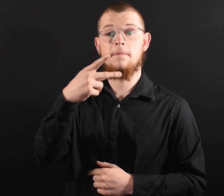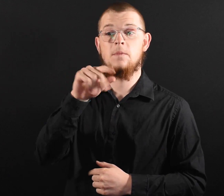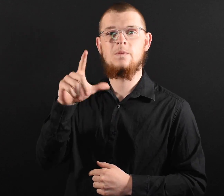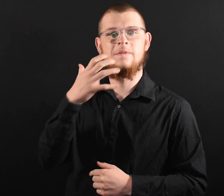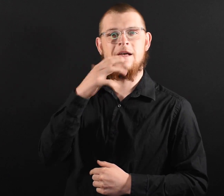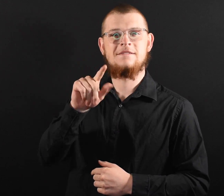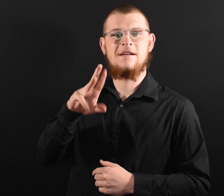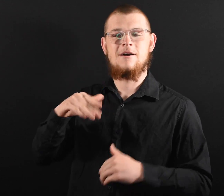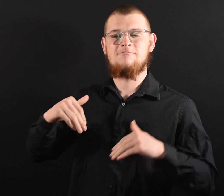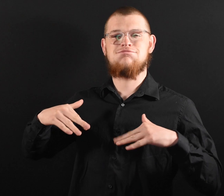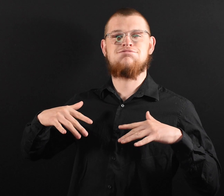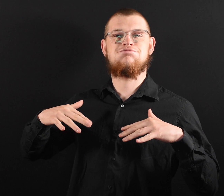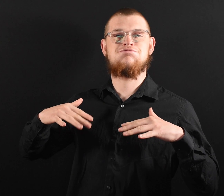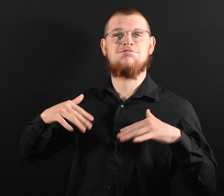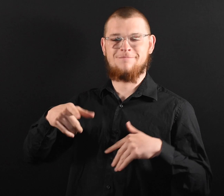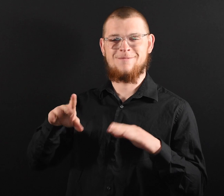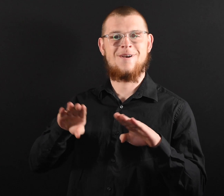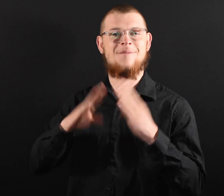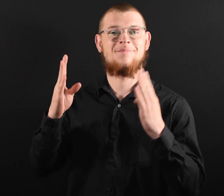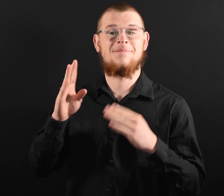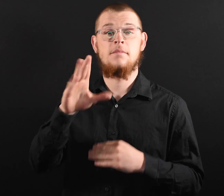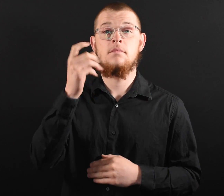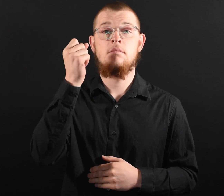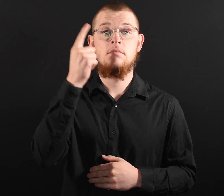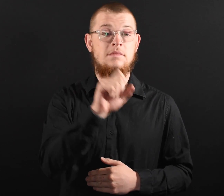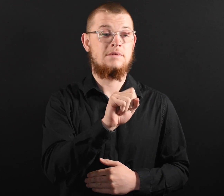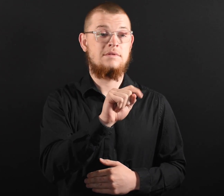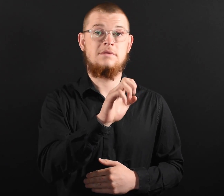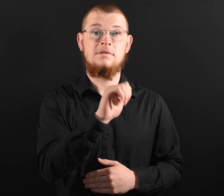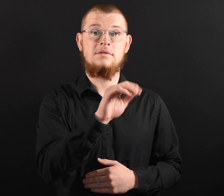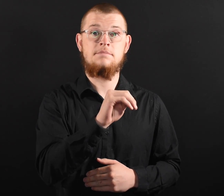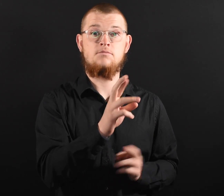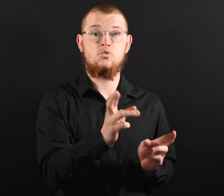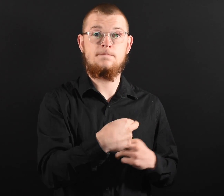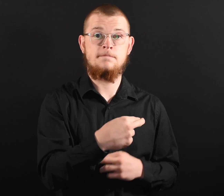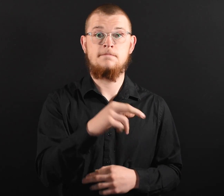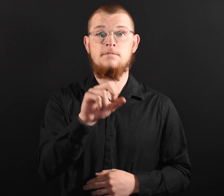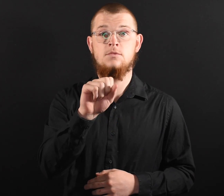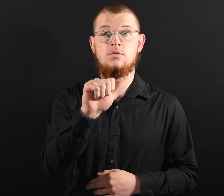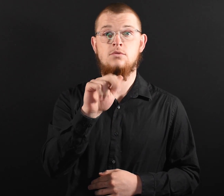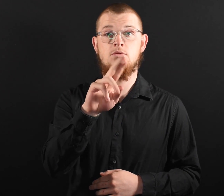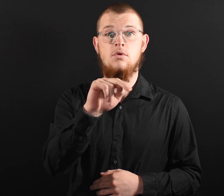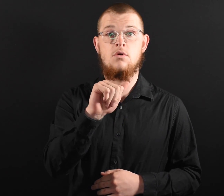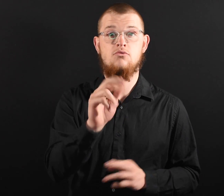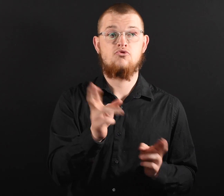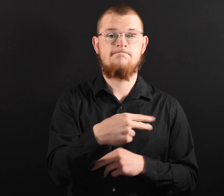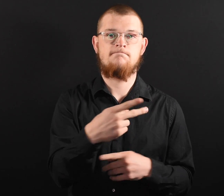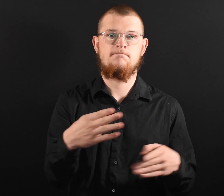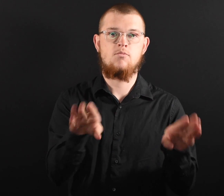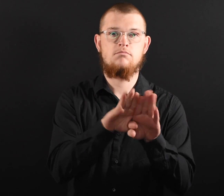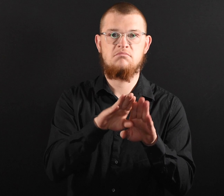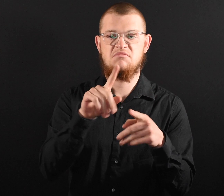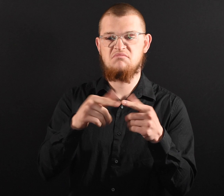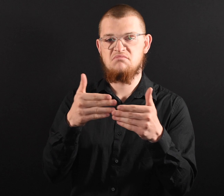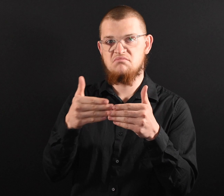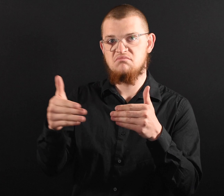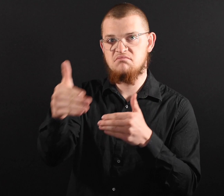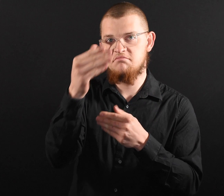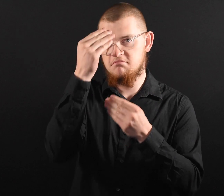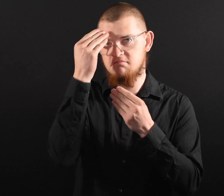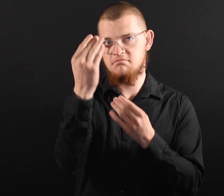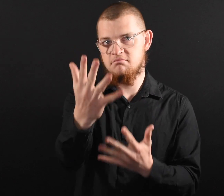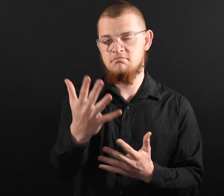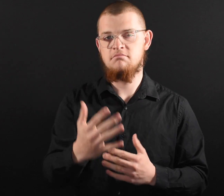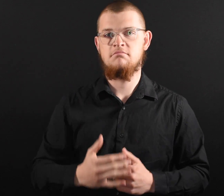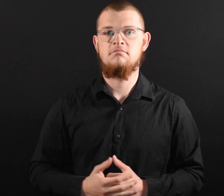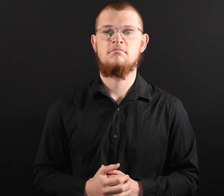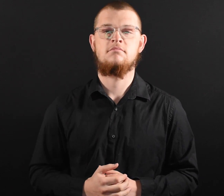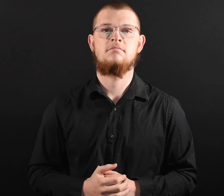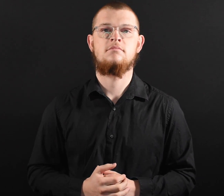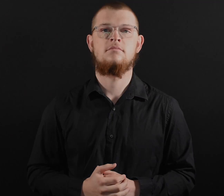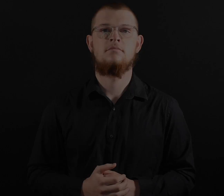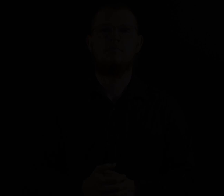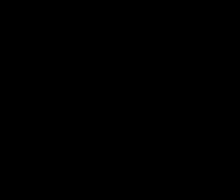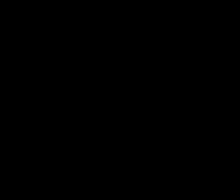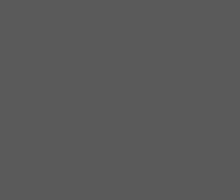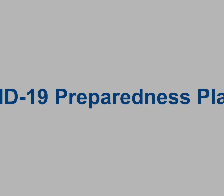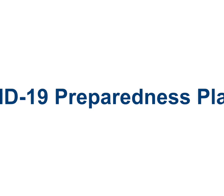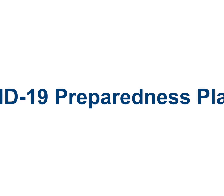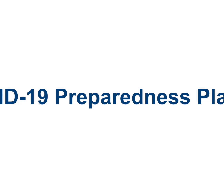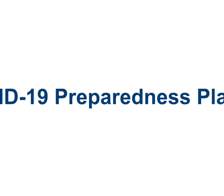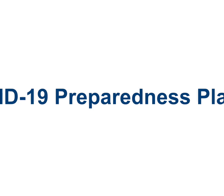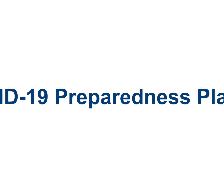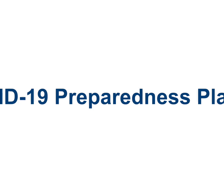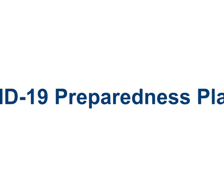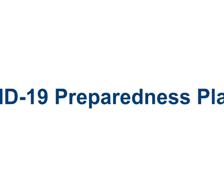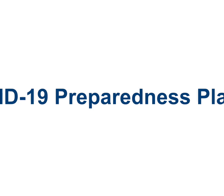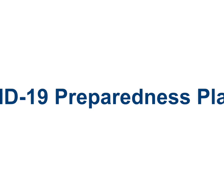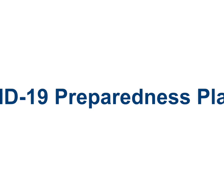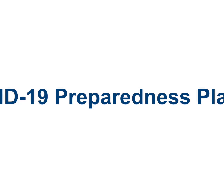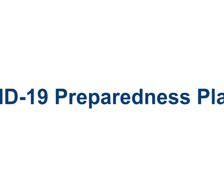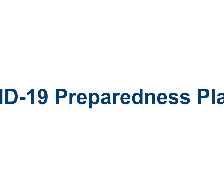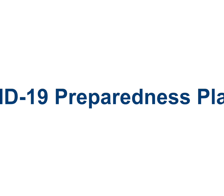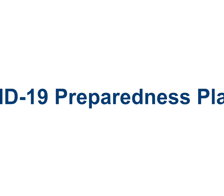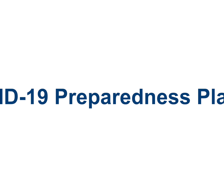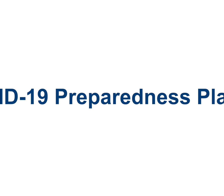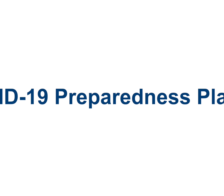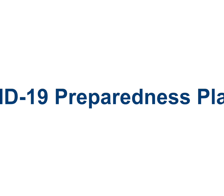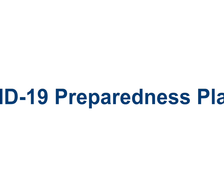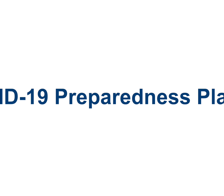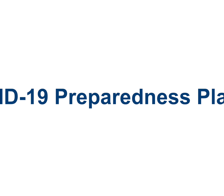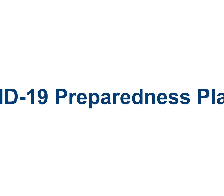Spa pools may open, but steam rooms and saunas must remain closed until further notice.